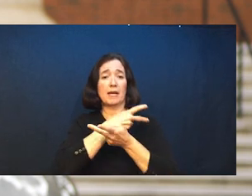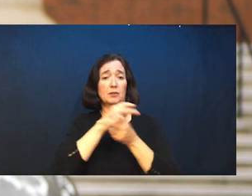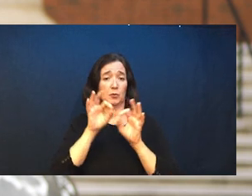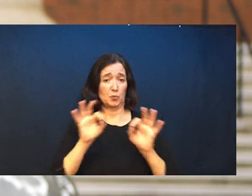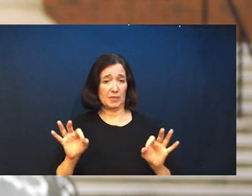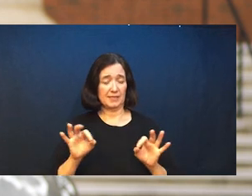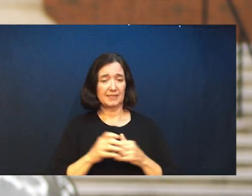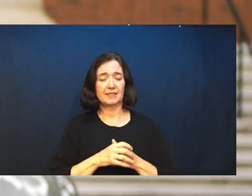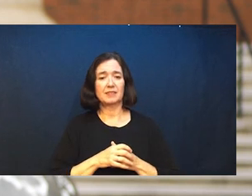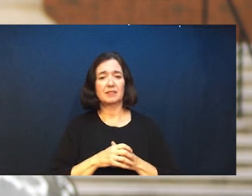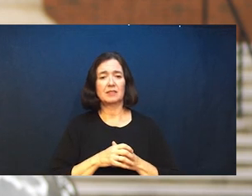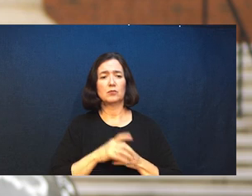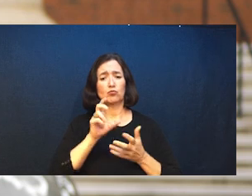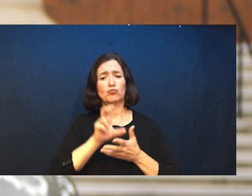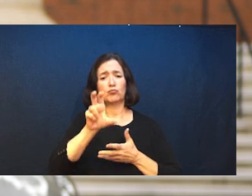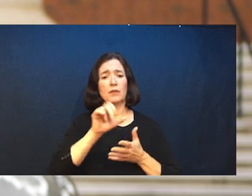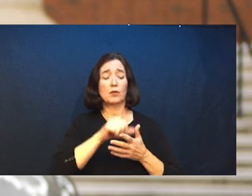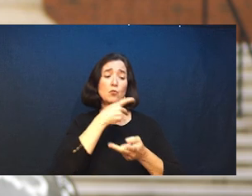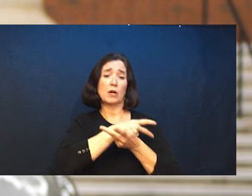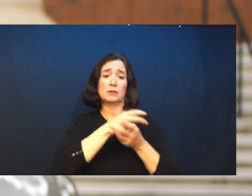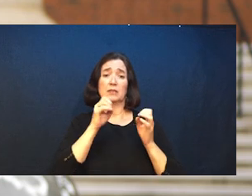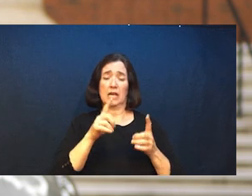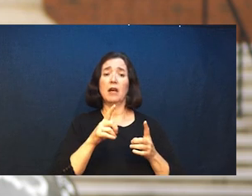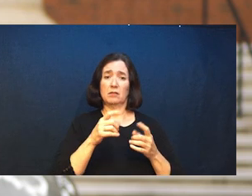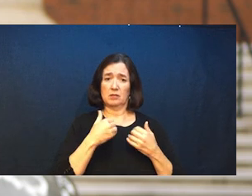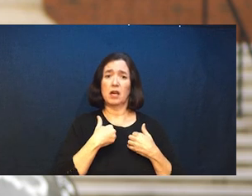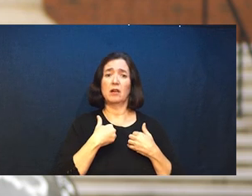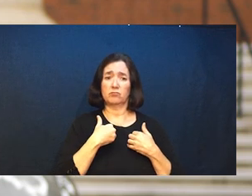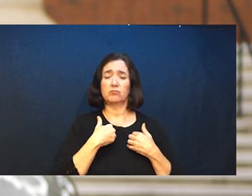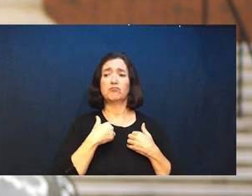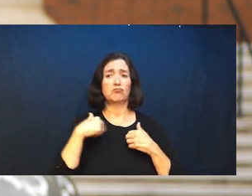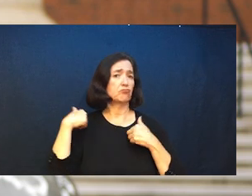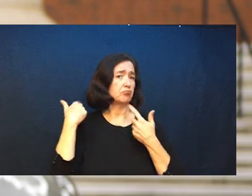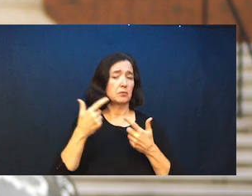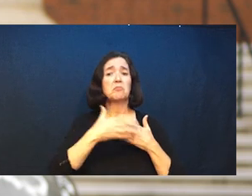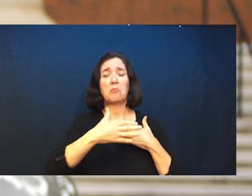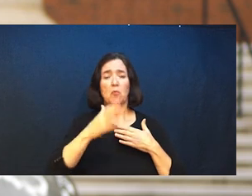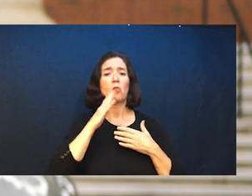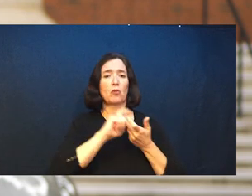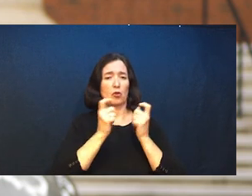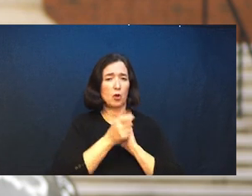Investing in graduate education has and will continue to change your life and the lives of your families.